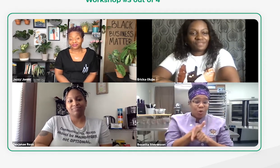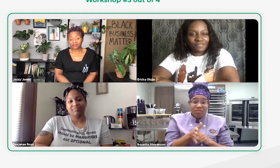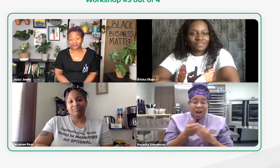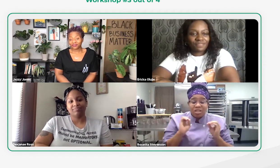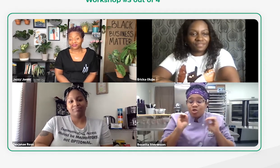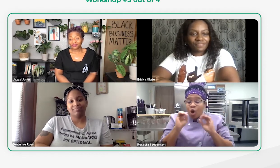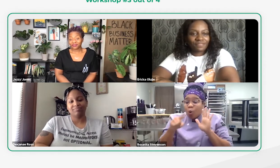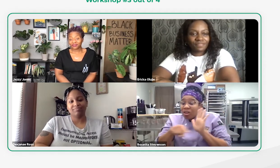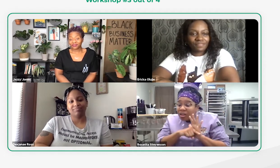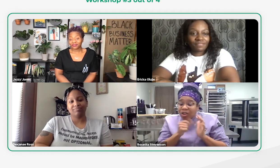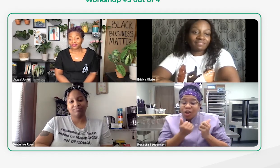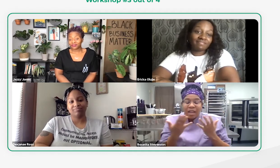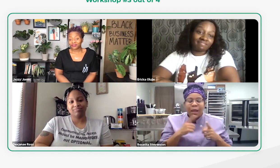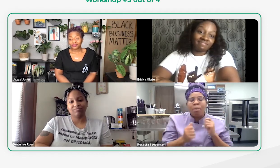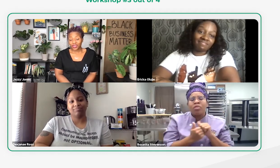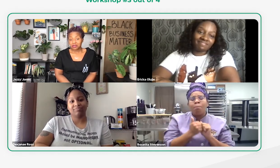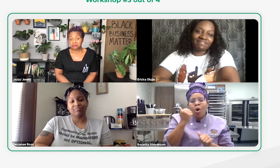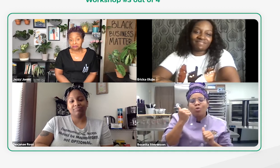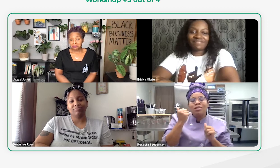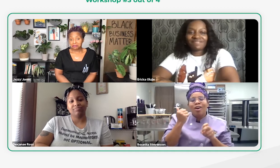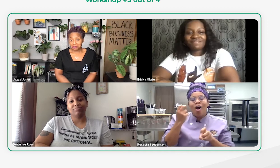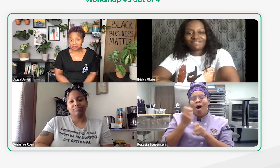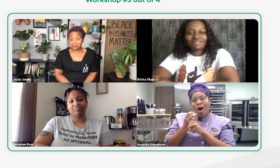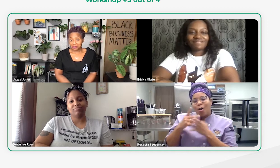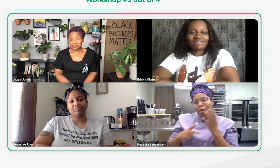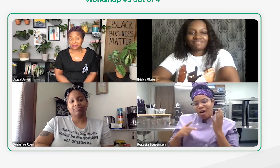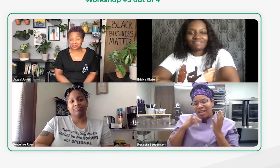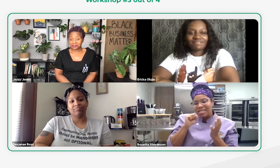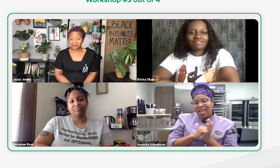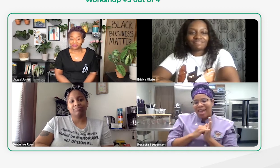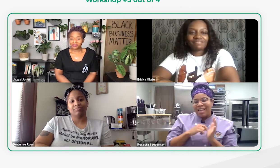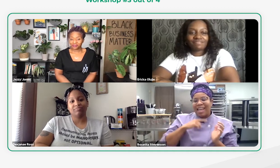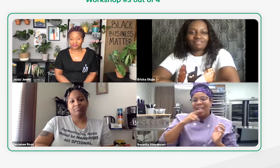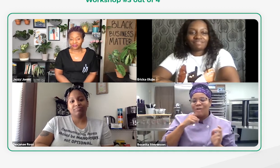the pandemic. So thank you to COVID. I have no negative impacts. I think the hardest part